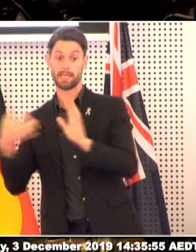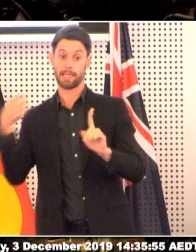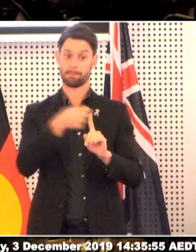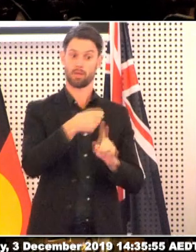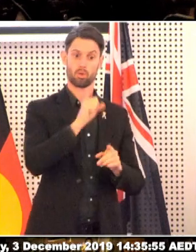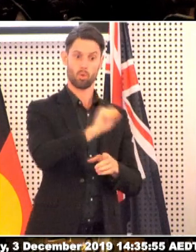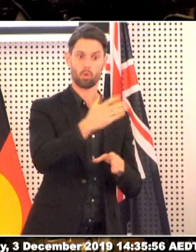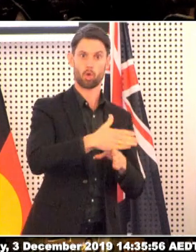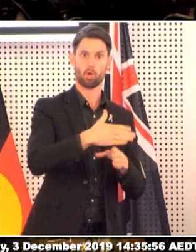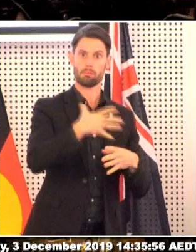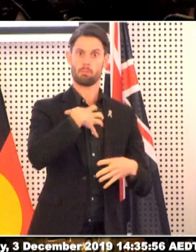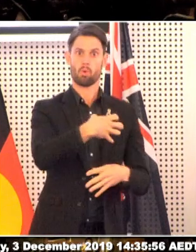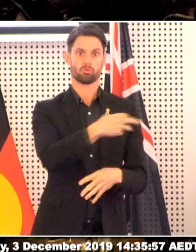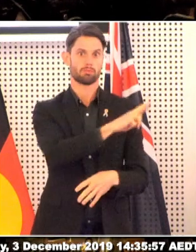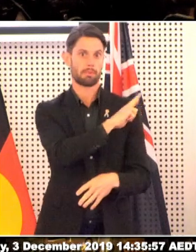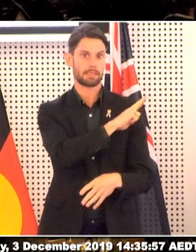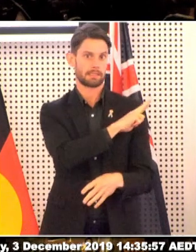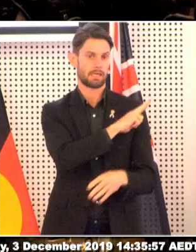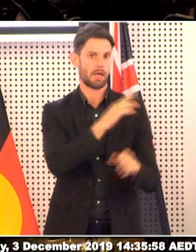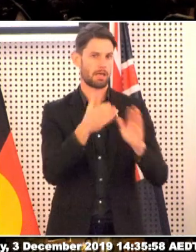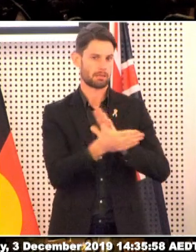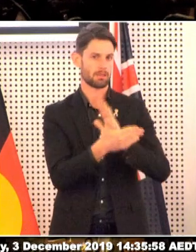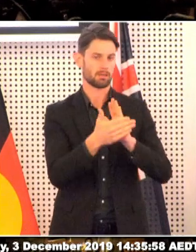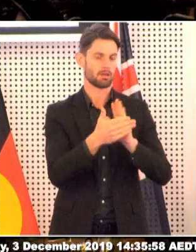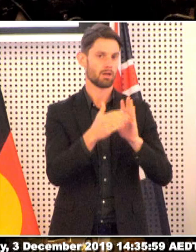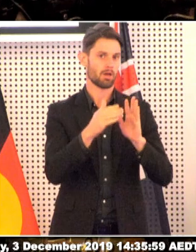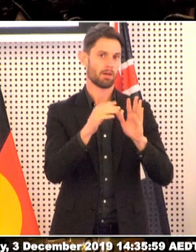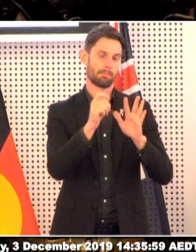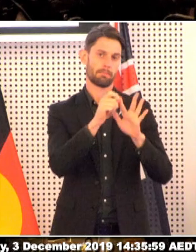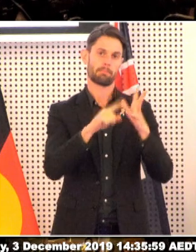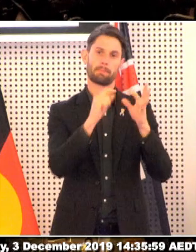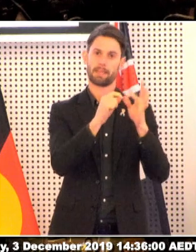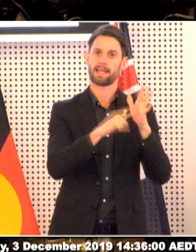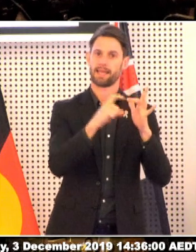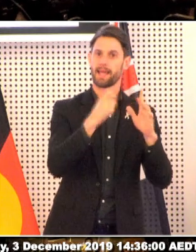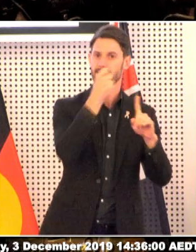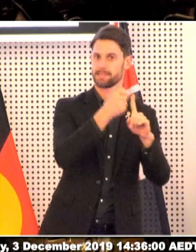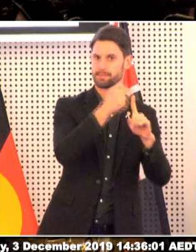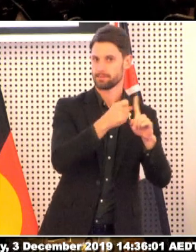And the additional functions include a function to promote the human rights of